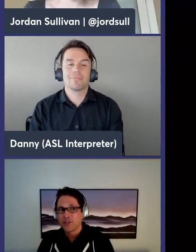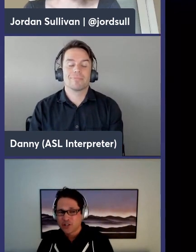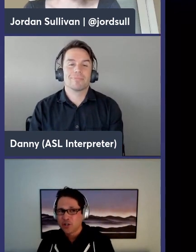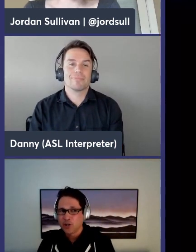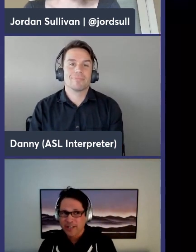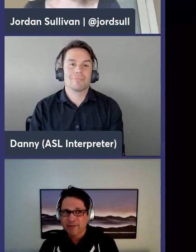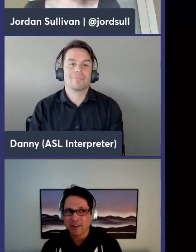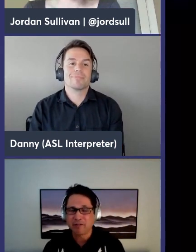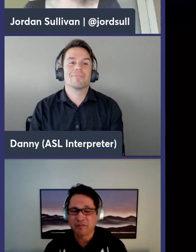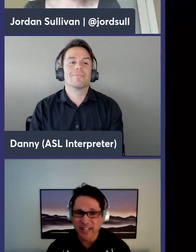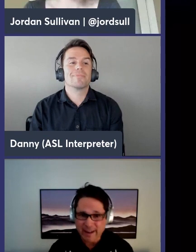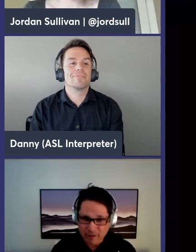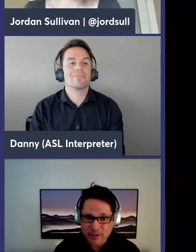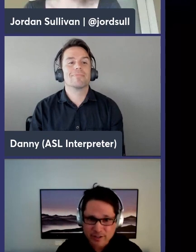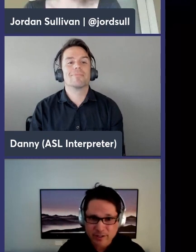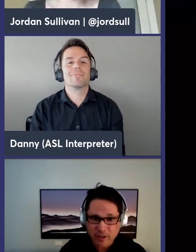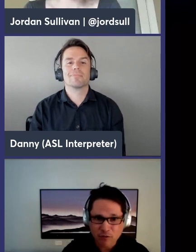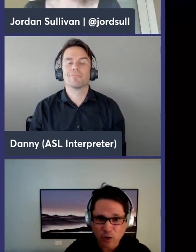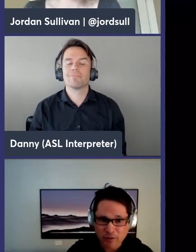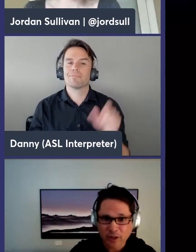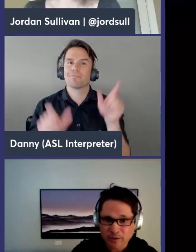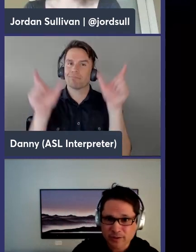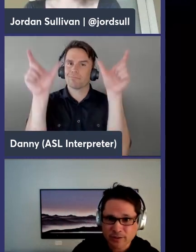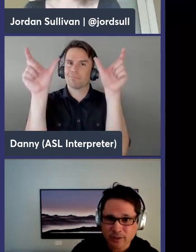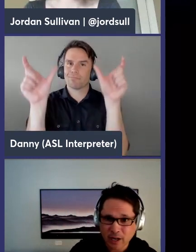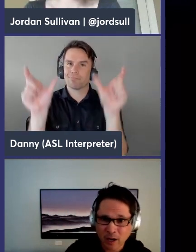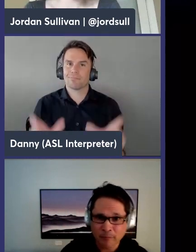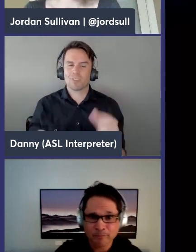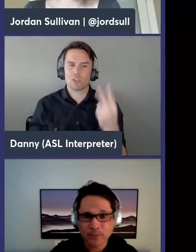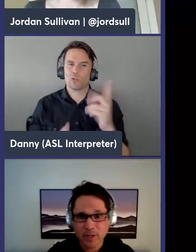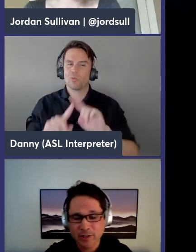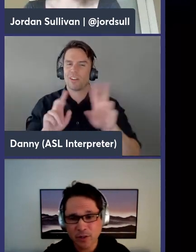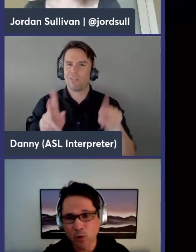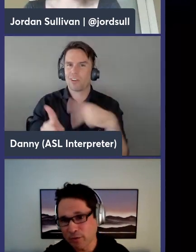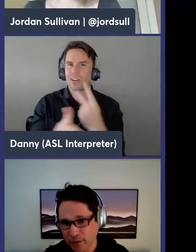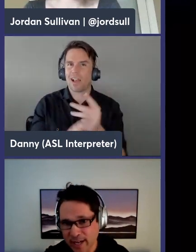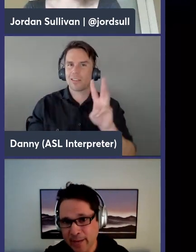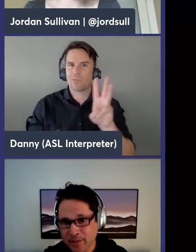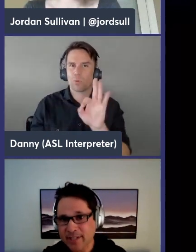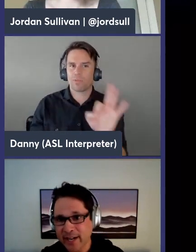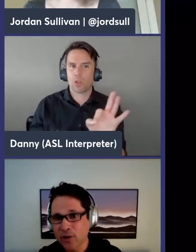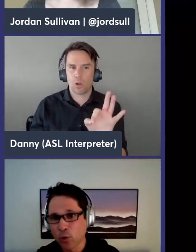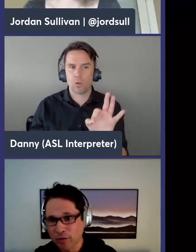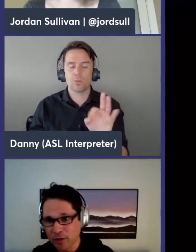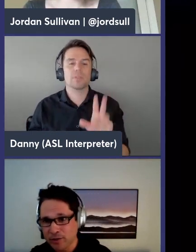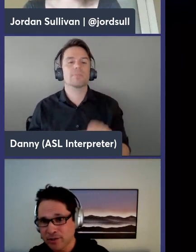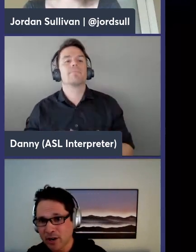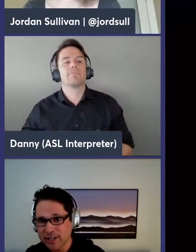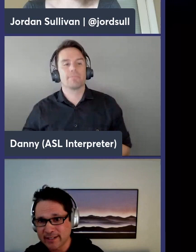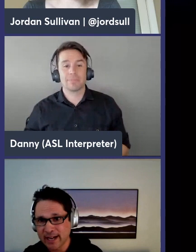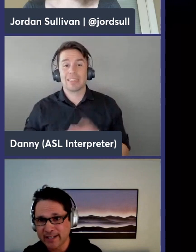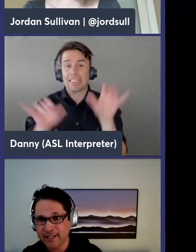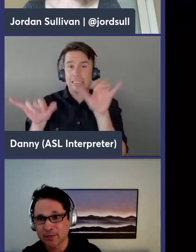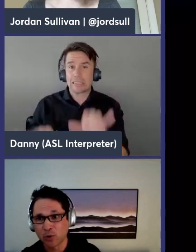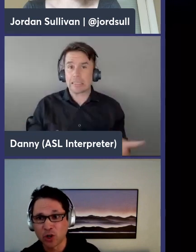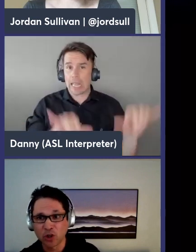There's two different flavors of workflows. So, they're workflow types. Standard workflows are designed to support